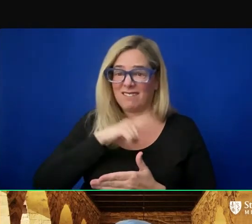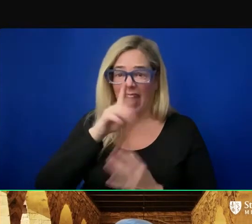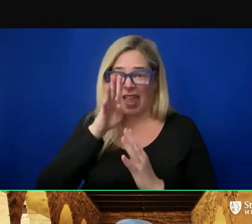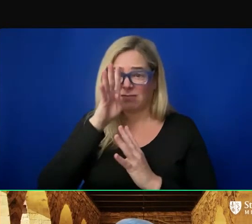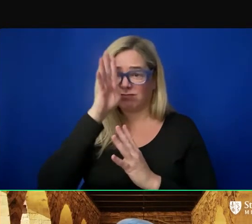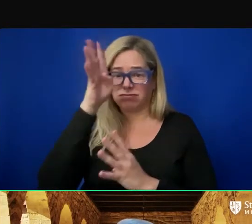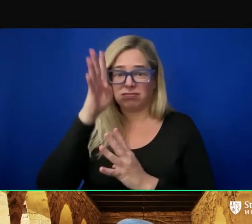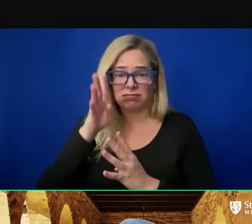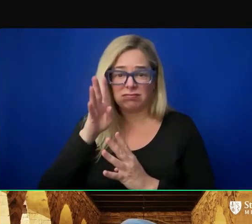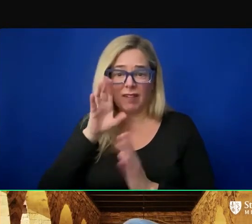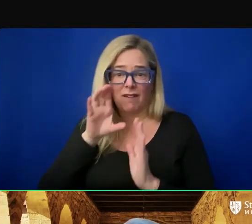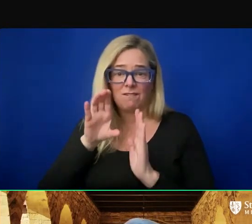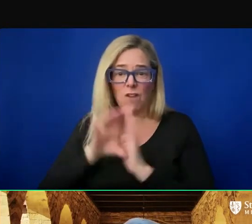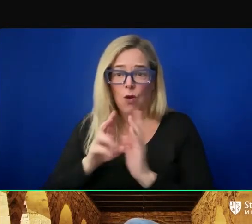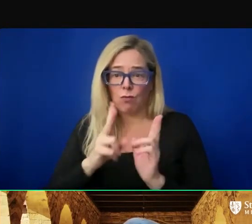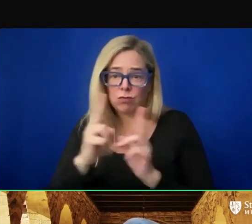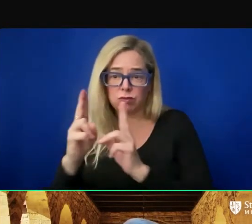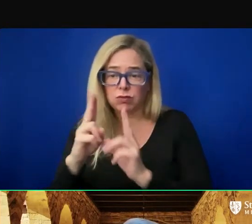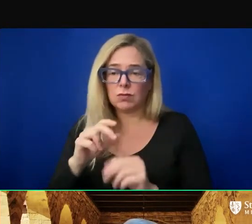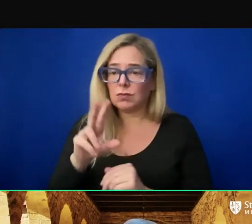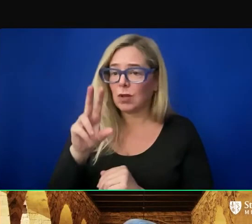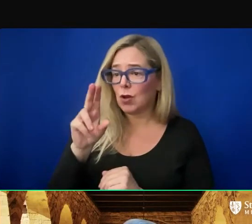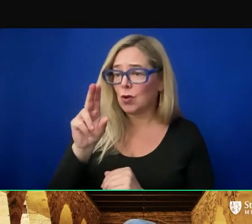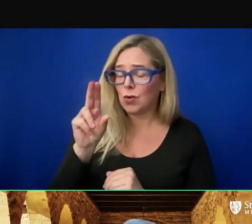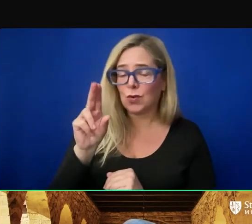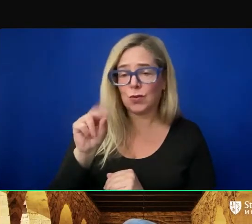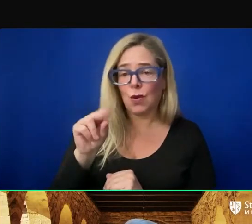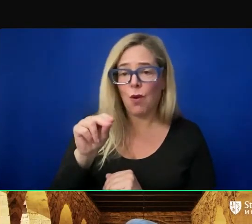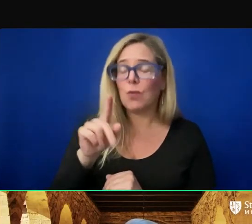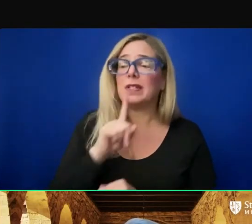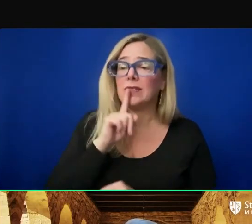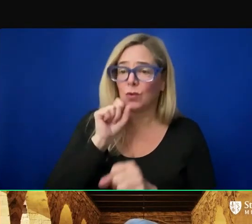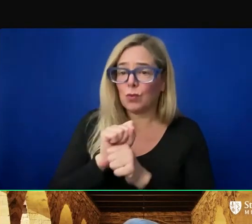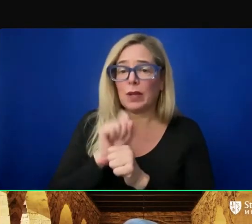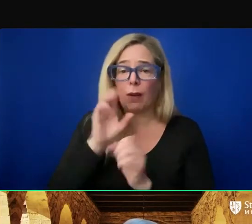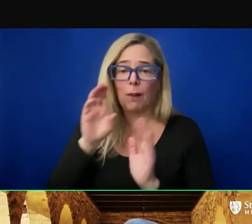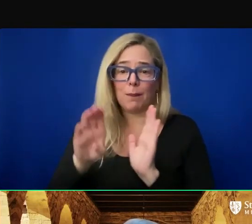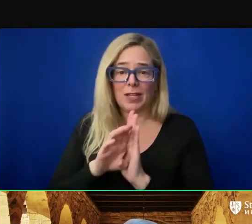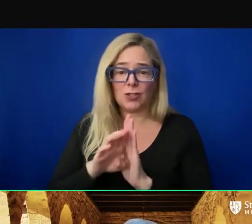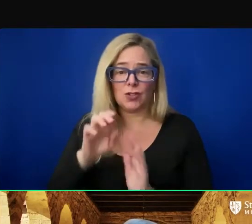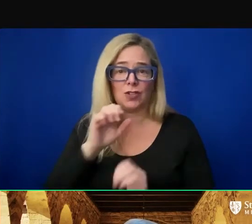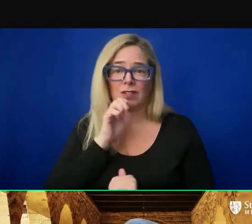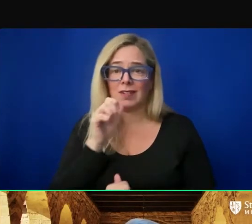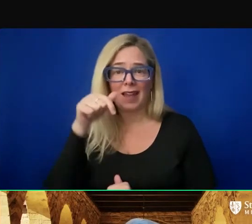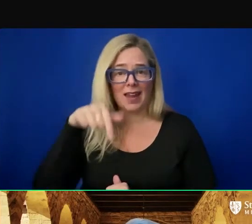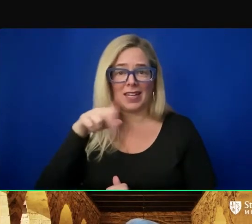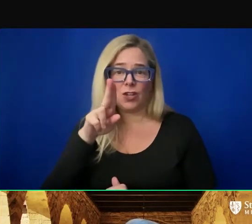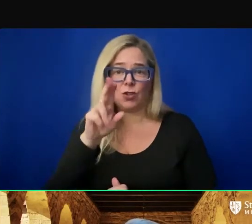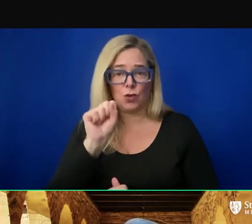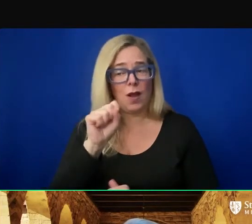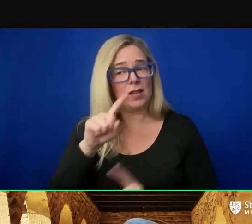not in our country, but it could well be. In the year of 2020, for instance, the city and